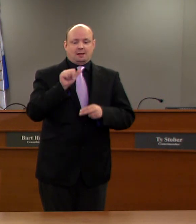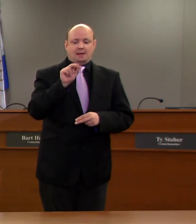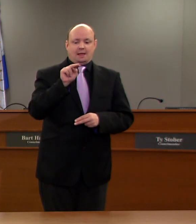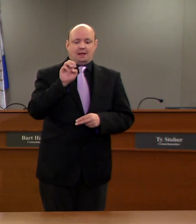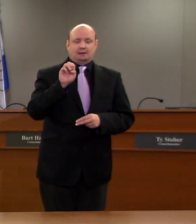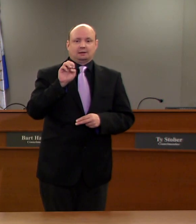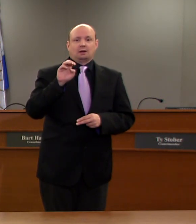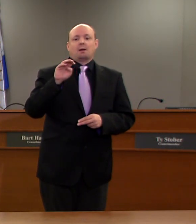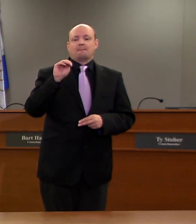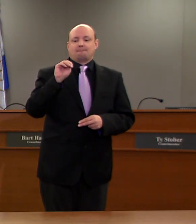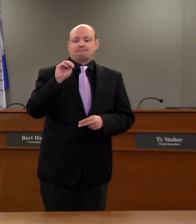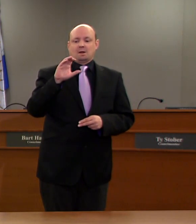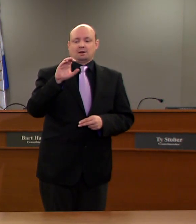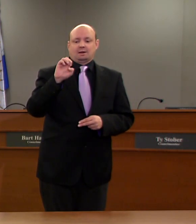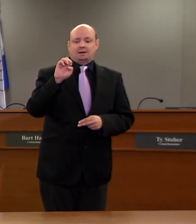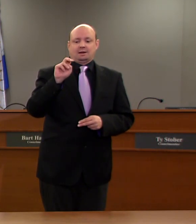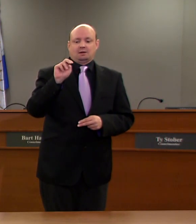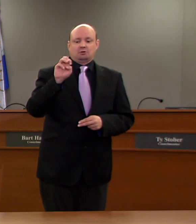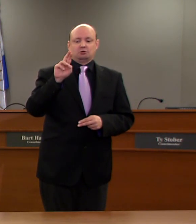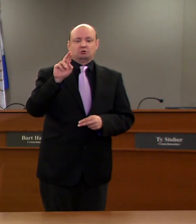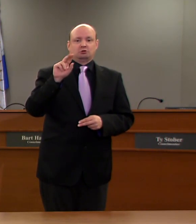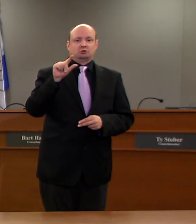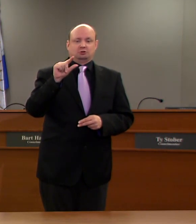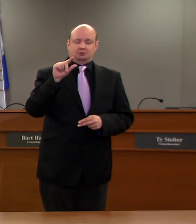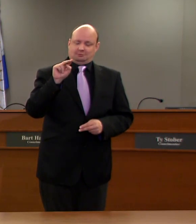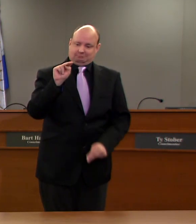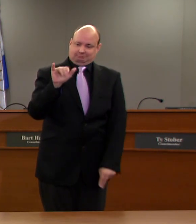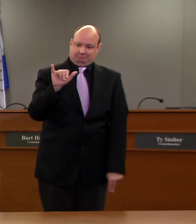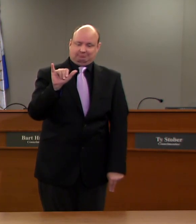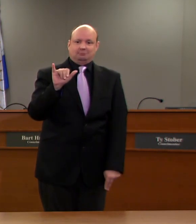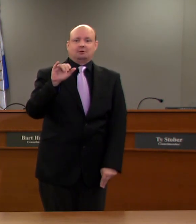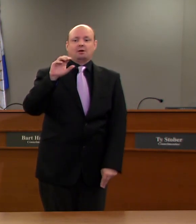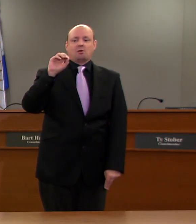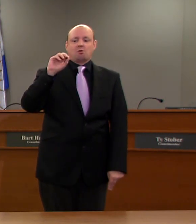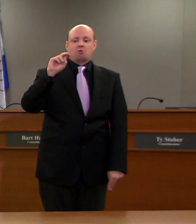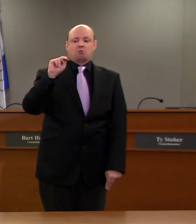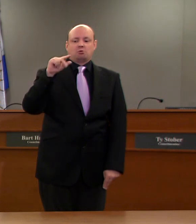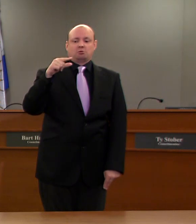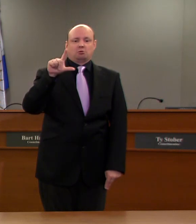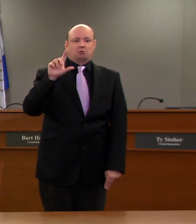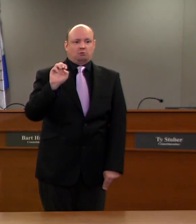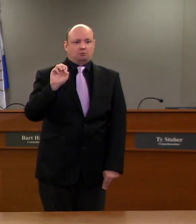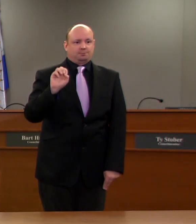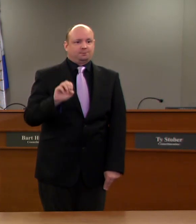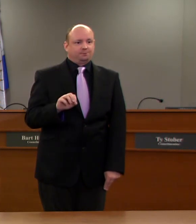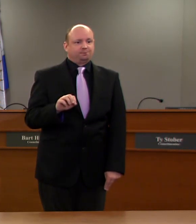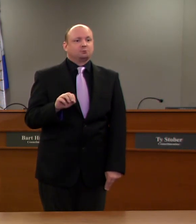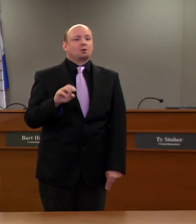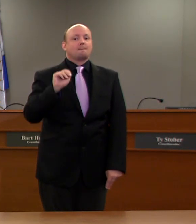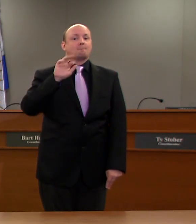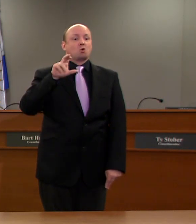Thursday, March 26th, 2020. With me this afternoon is Jeb Baldrige.